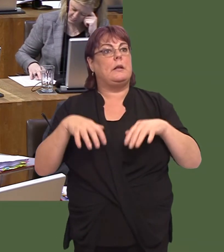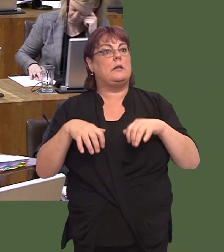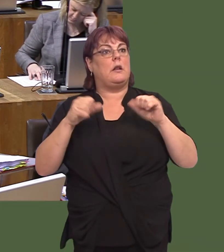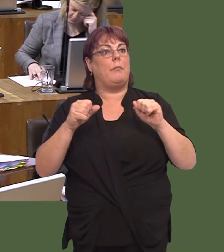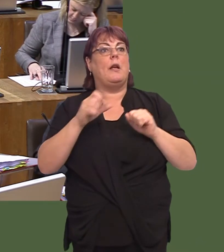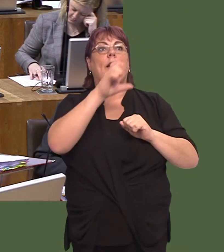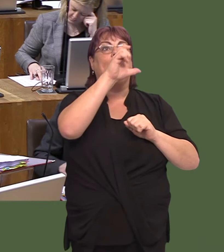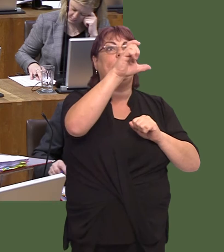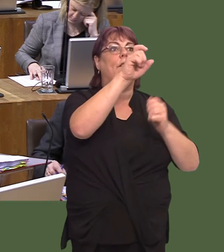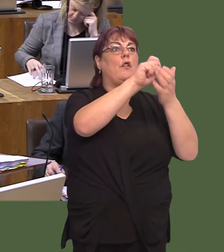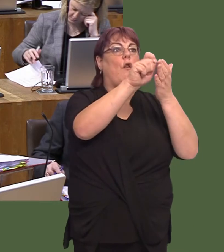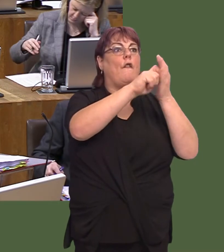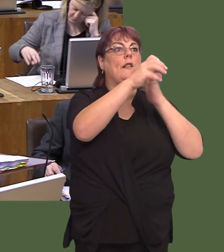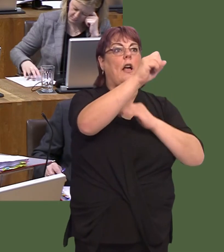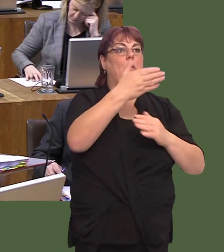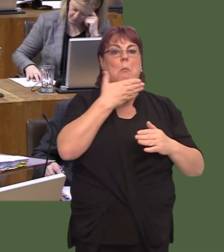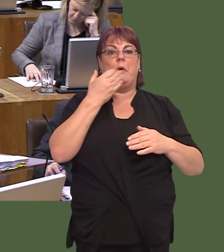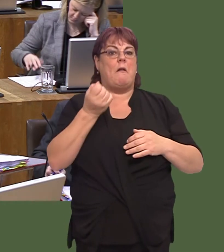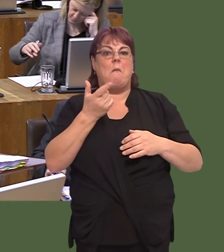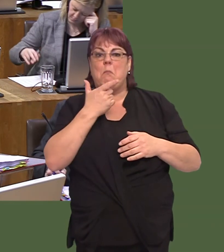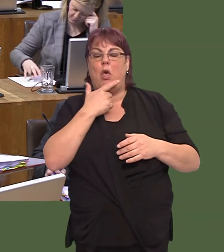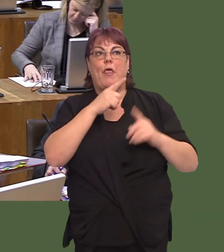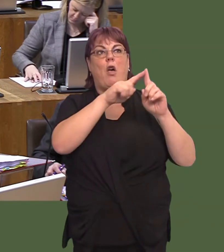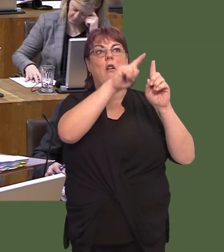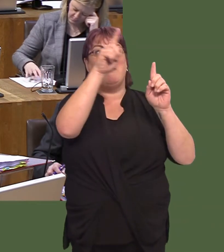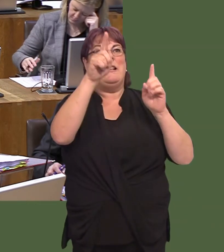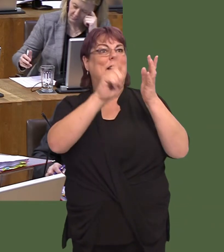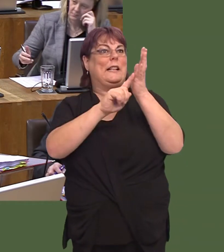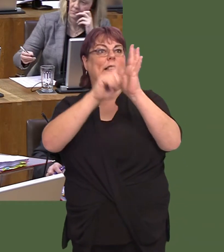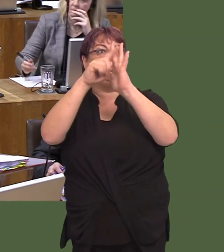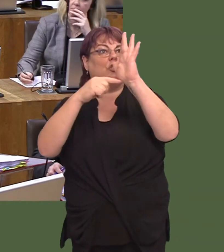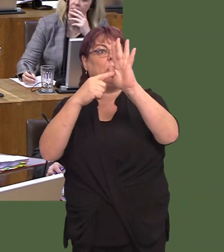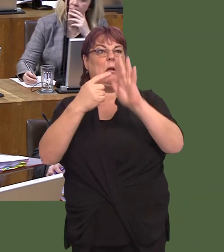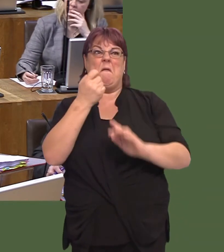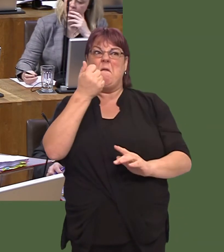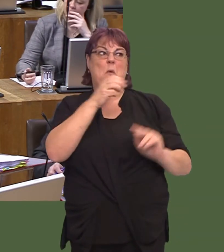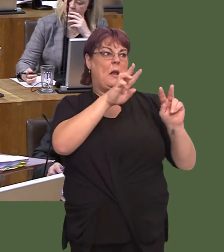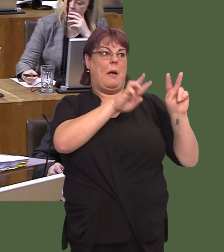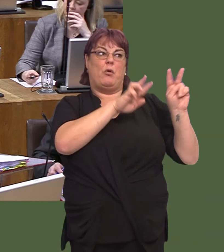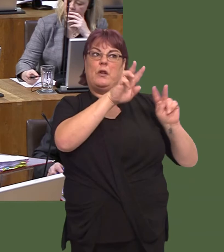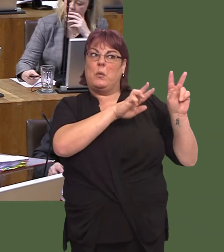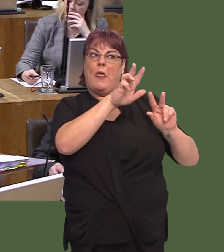nothing in Llandudno Junction, and not very much in Aberystwythóthe Forestry Commission was there, but nothing else.